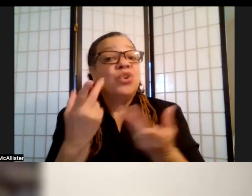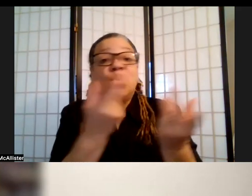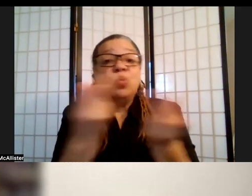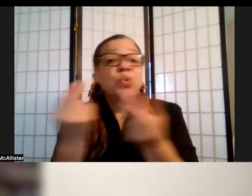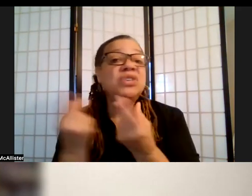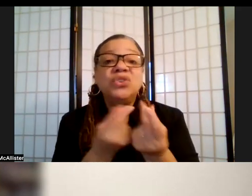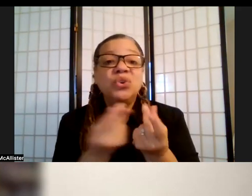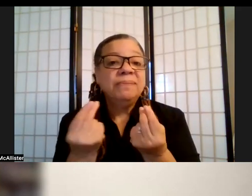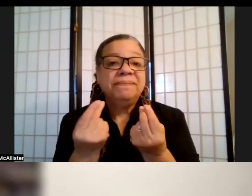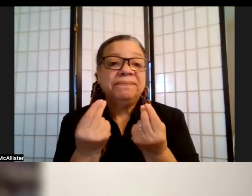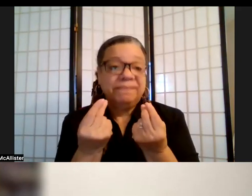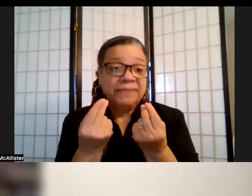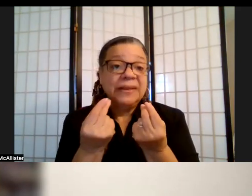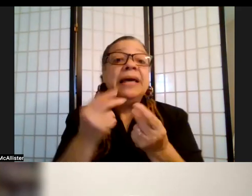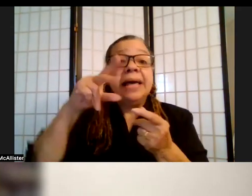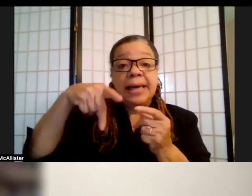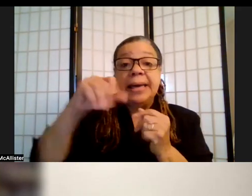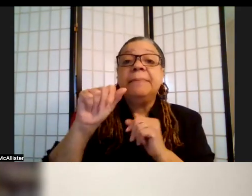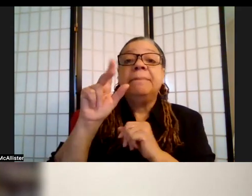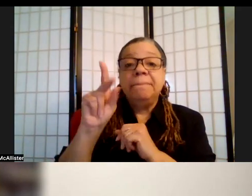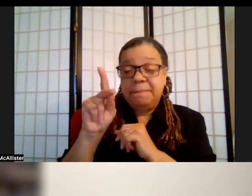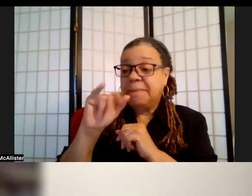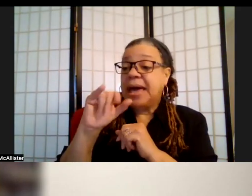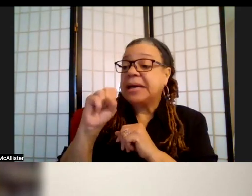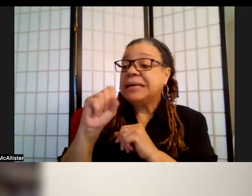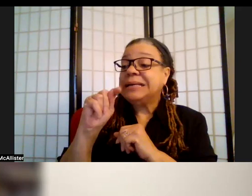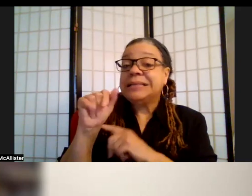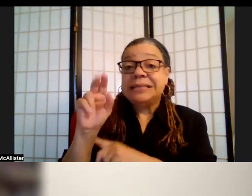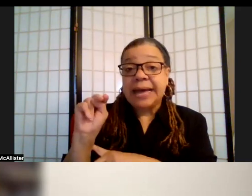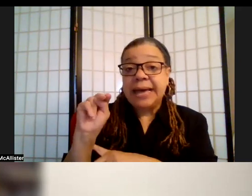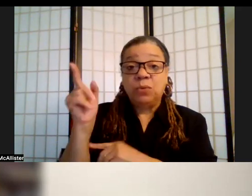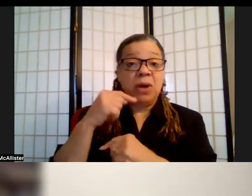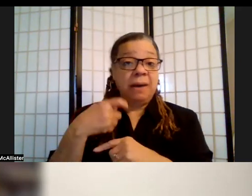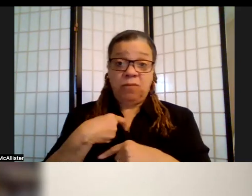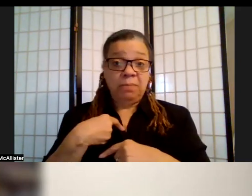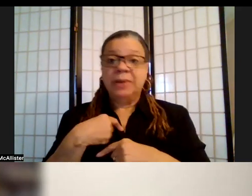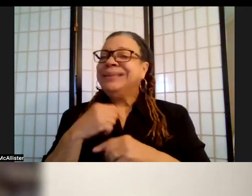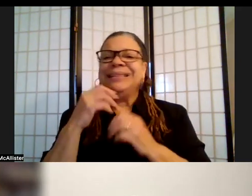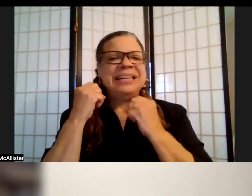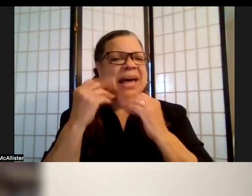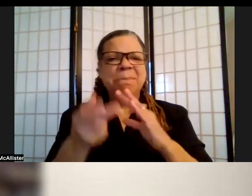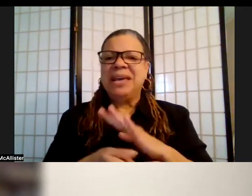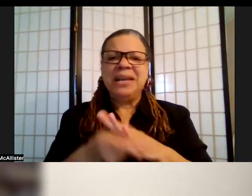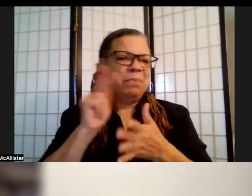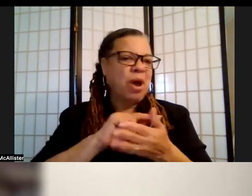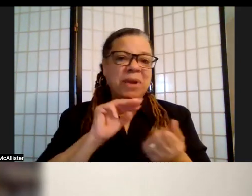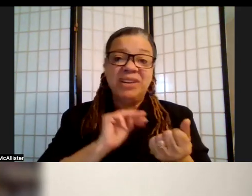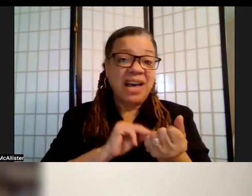So in Pakistan, in the country that-- where I come from, they're not that many primary care physicians or infectious disease doctors, they're very, very few.